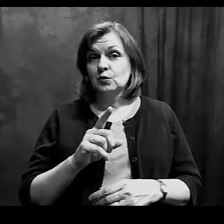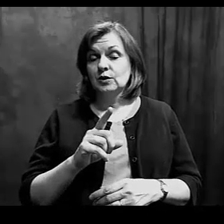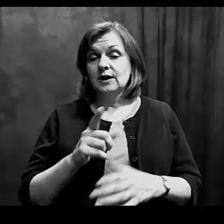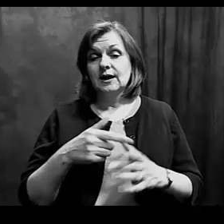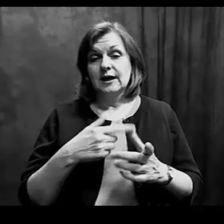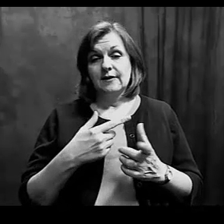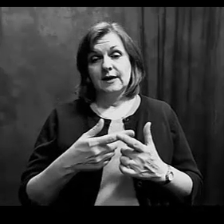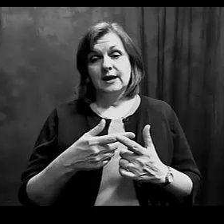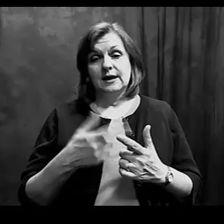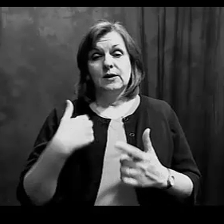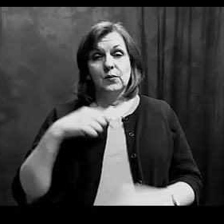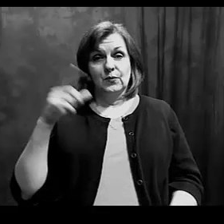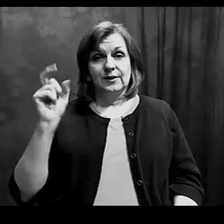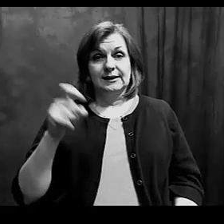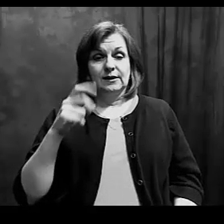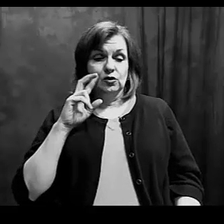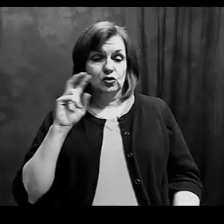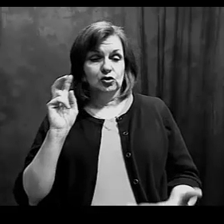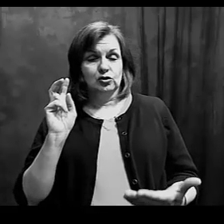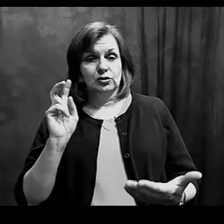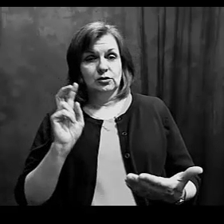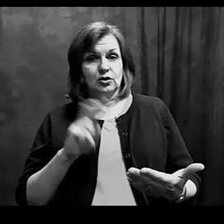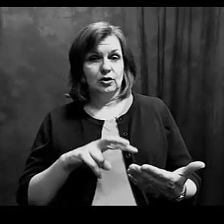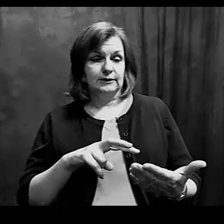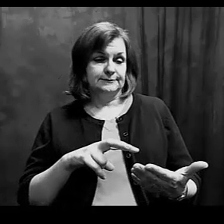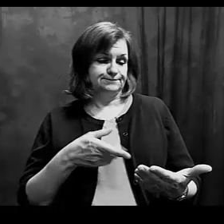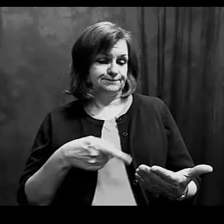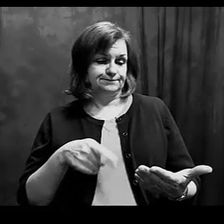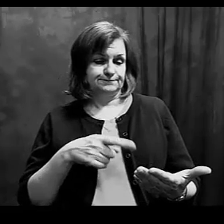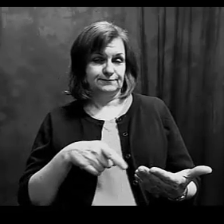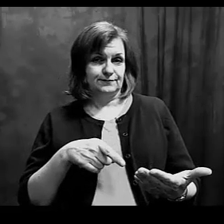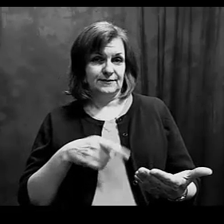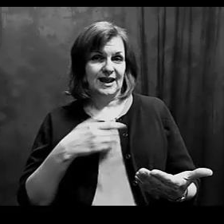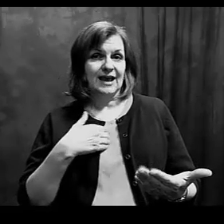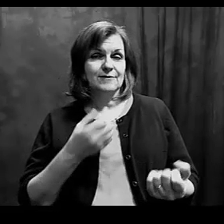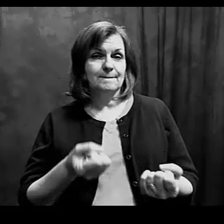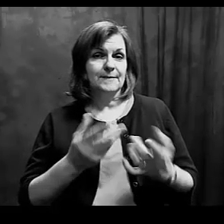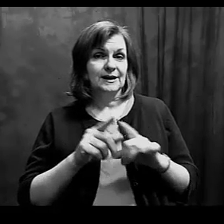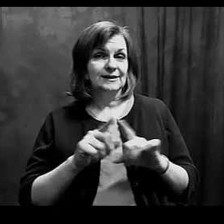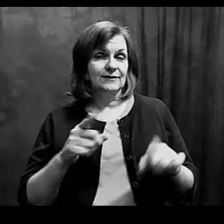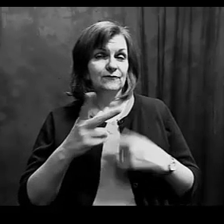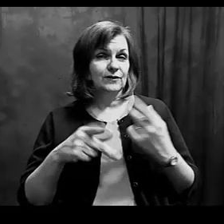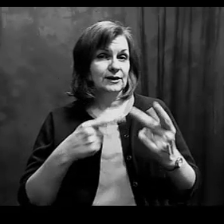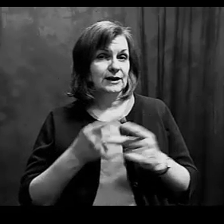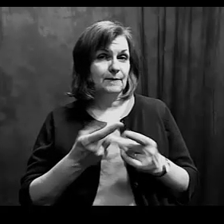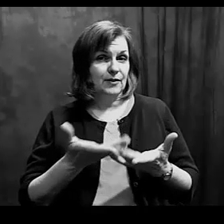so if that's the case then we've got to look at